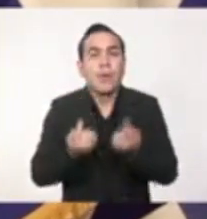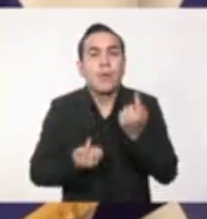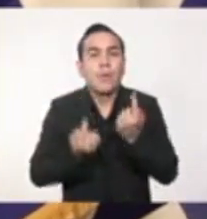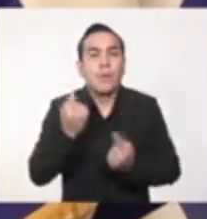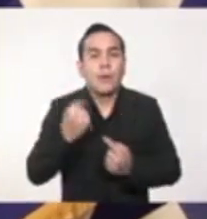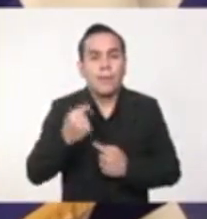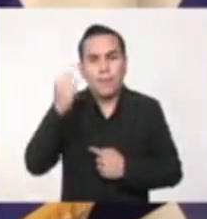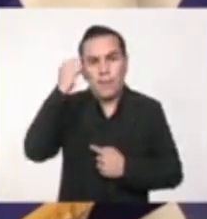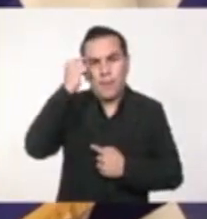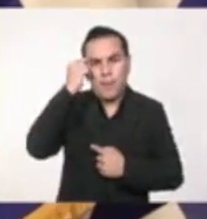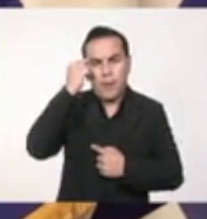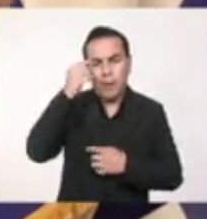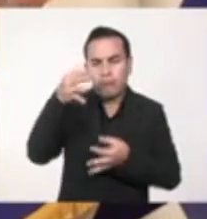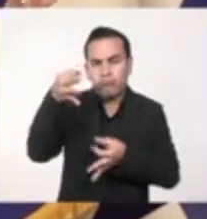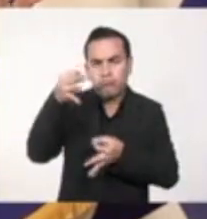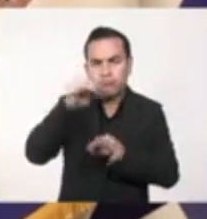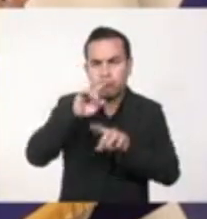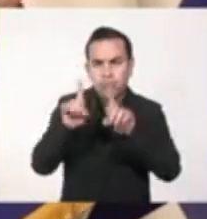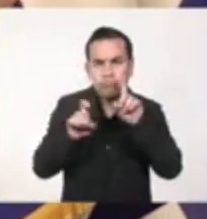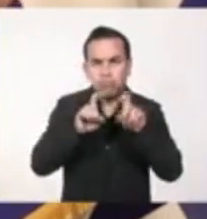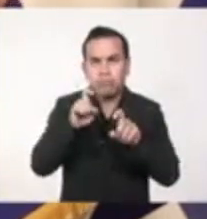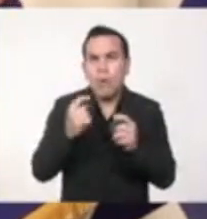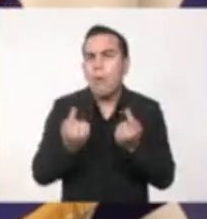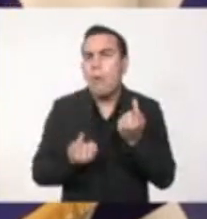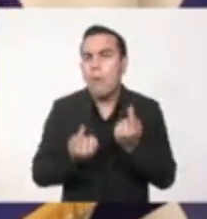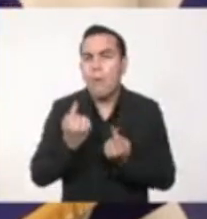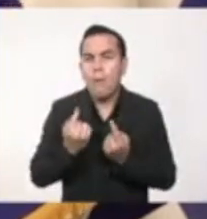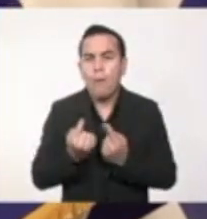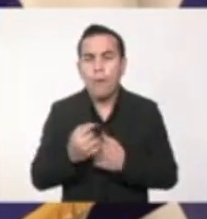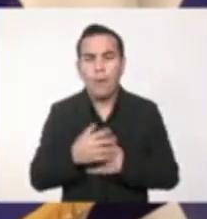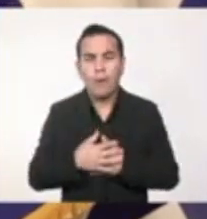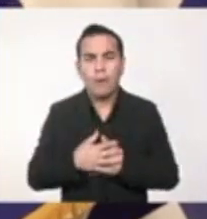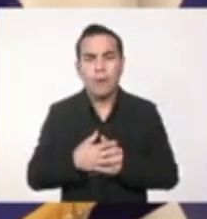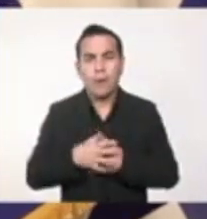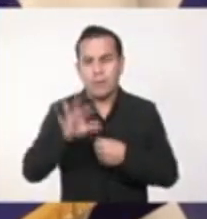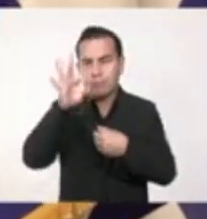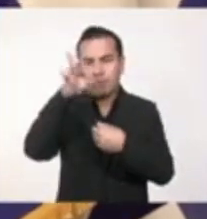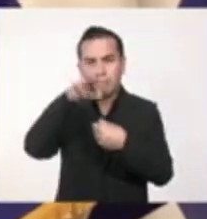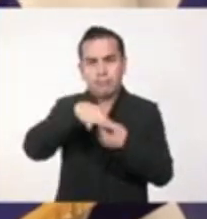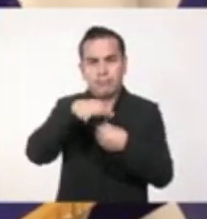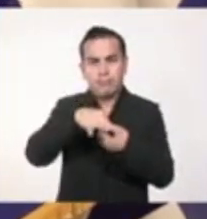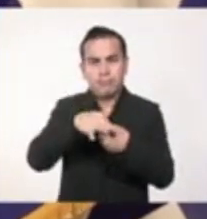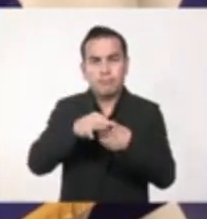polls, let's go to seventy-odd percent,